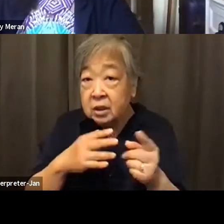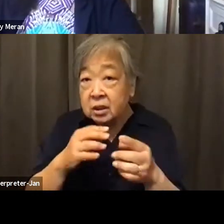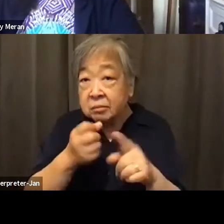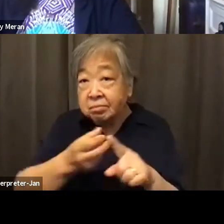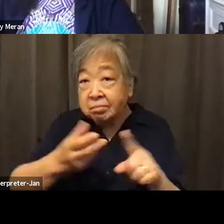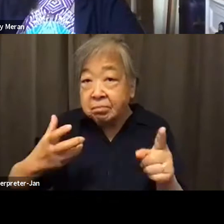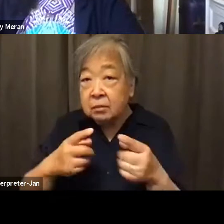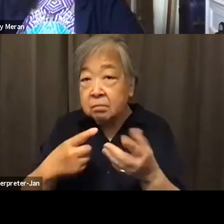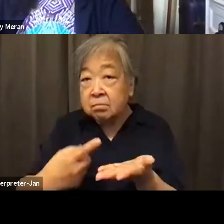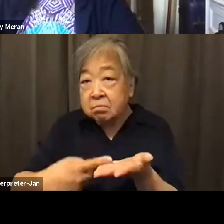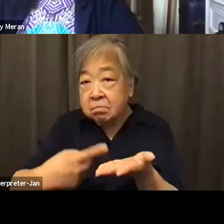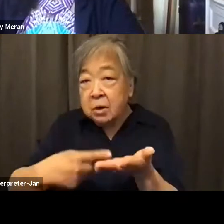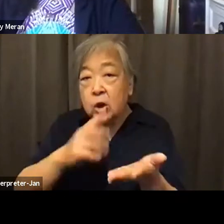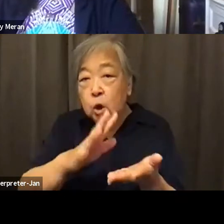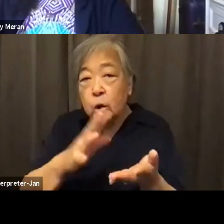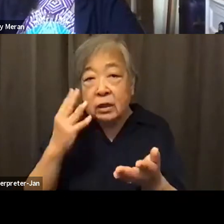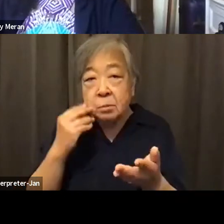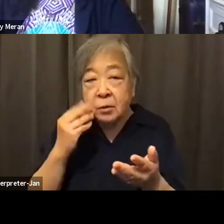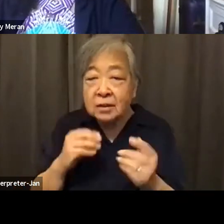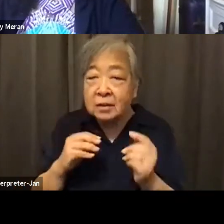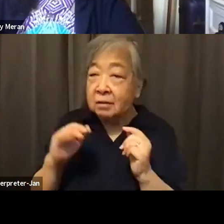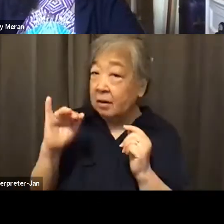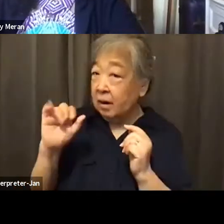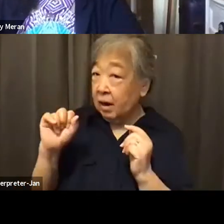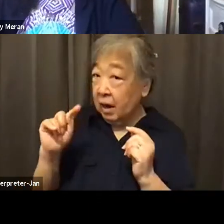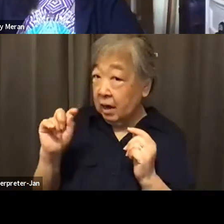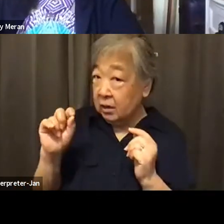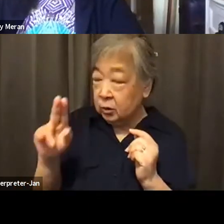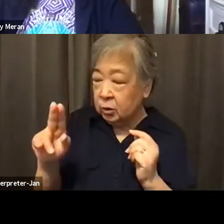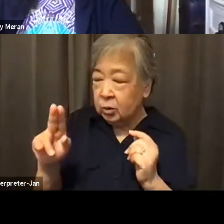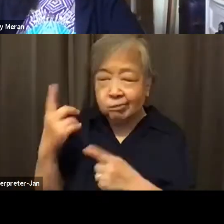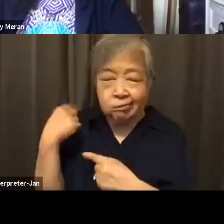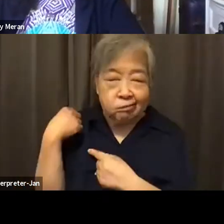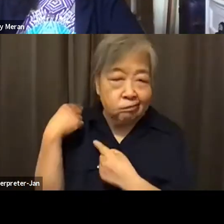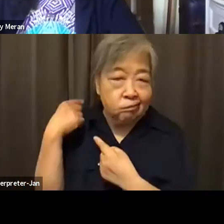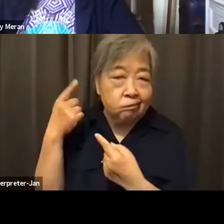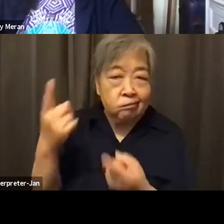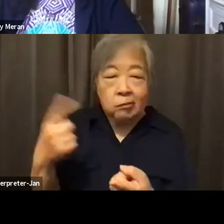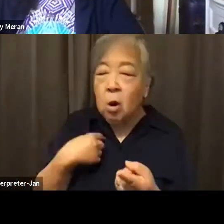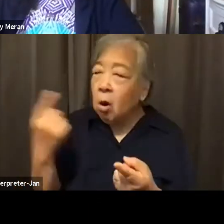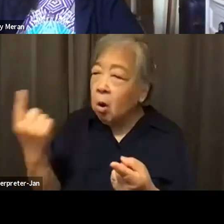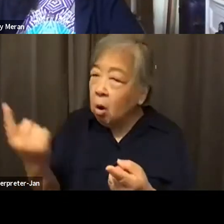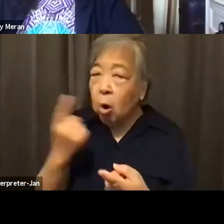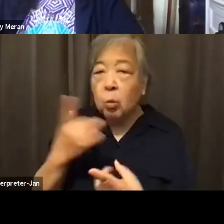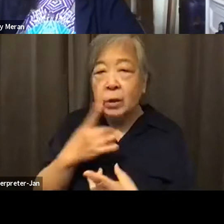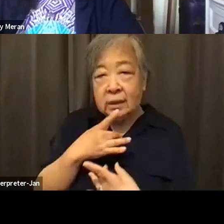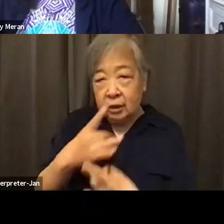So I've always been interested in international exchange and traveling abroad